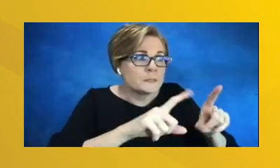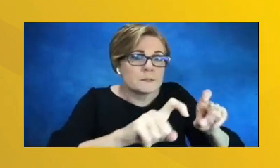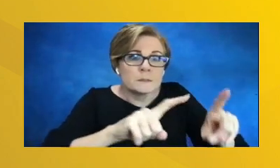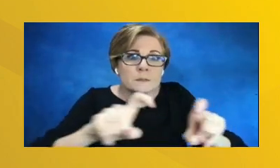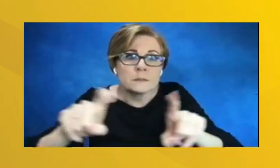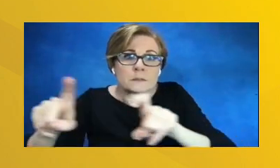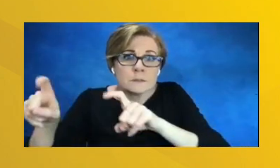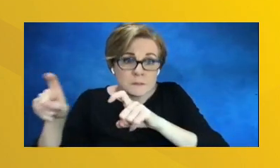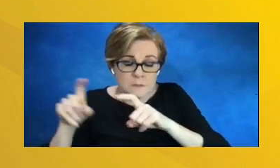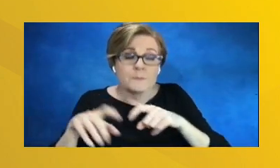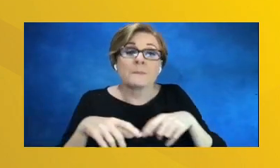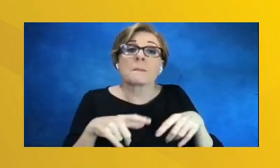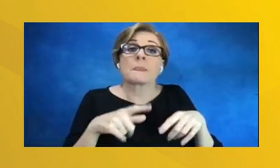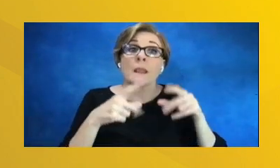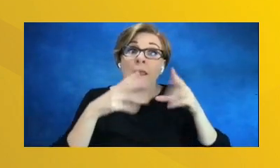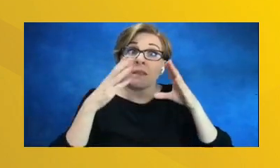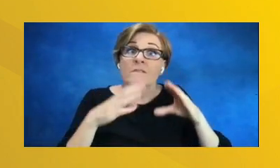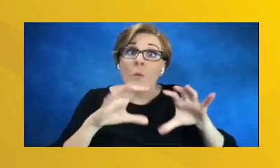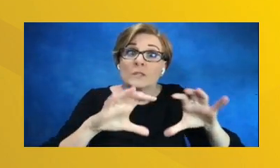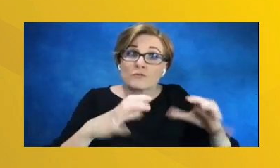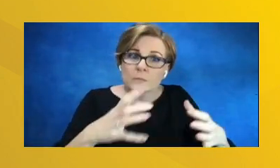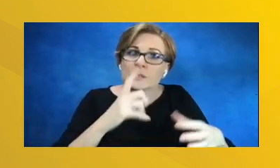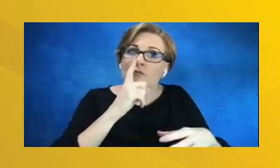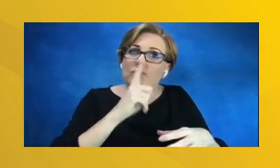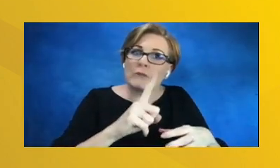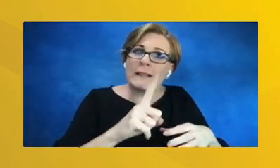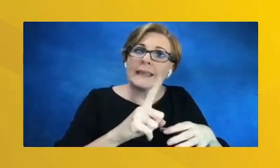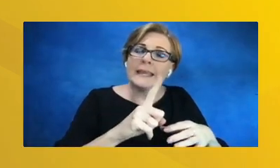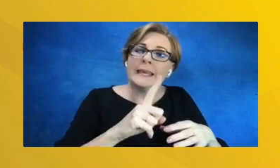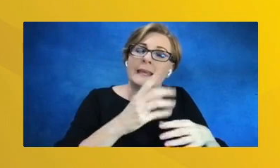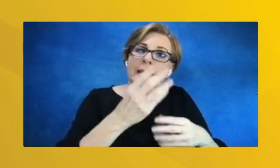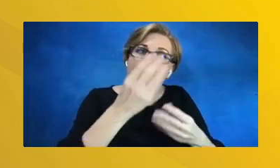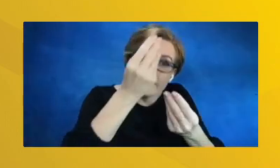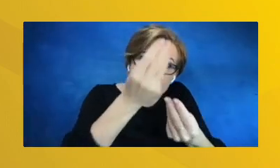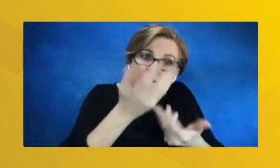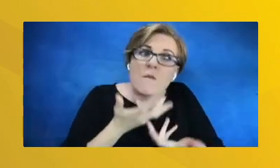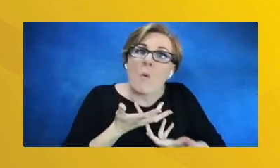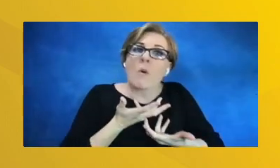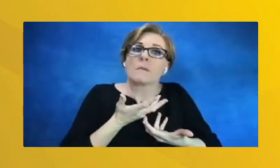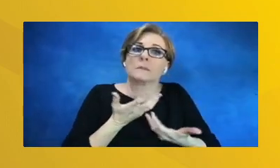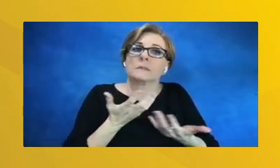groups really helped inform how and what topics we were going to do and also the format.